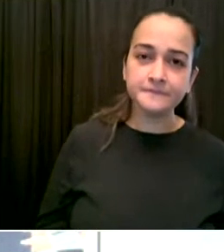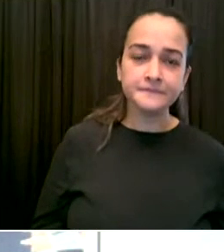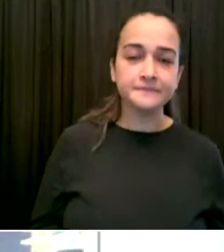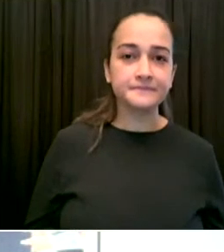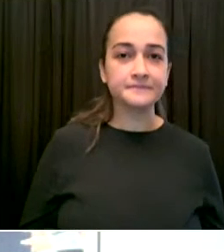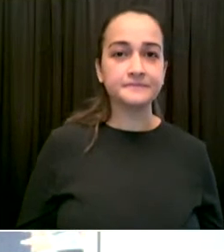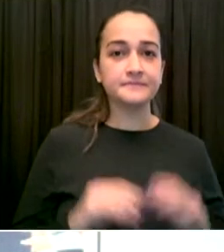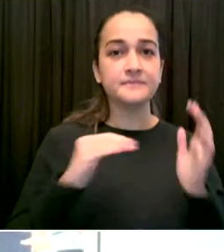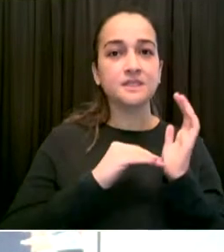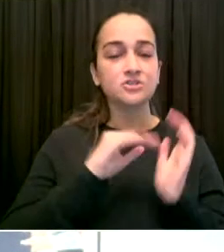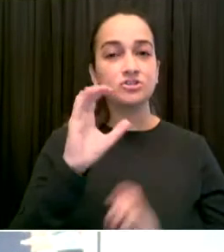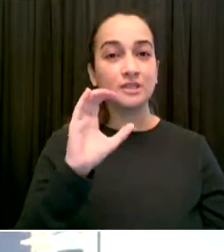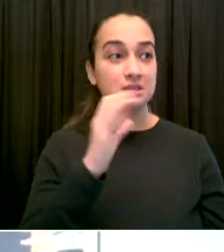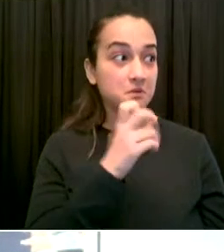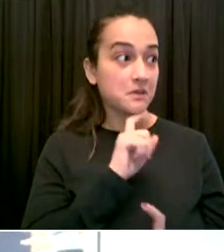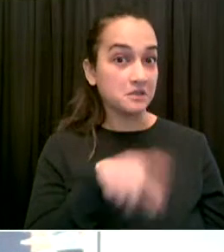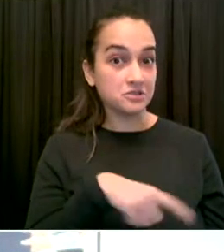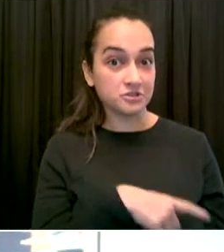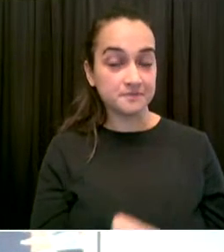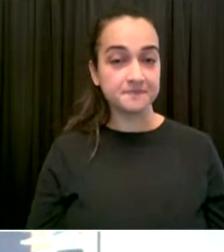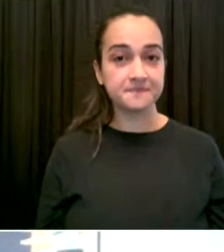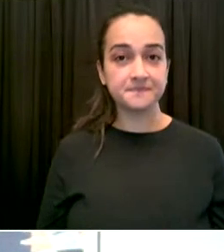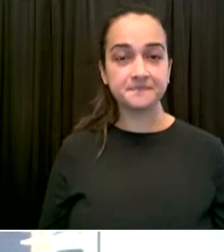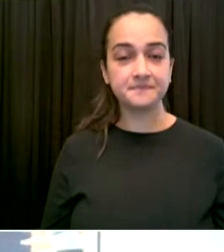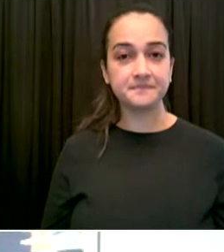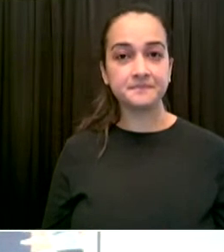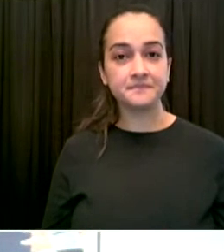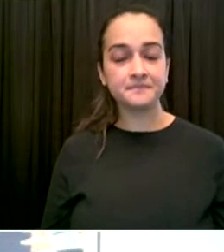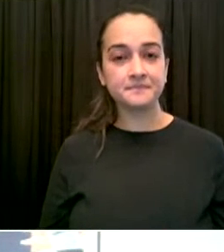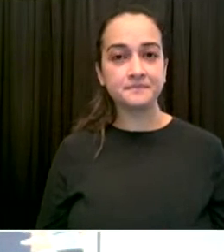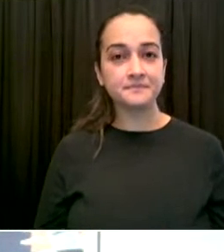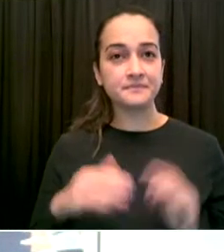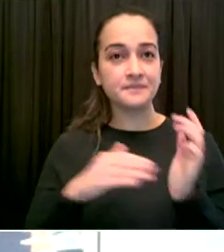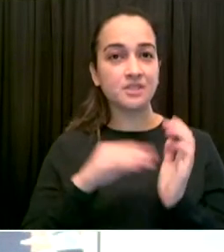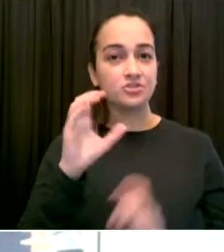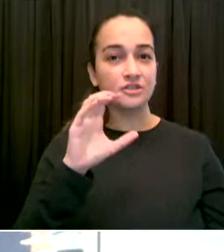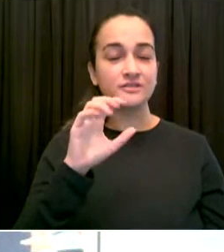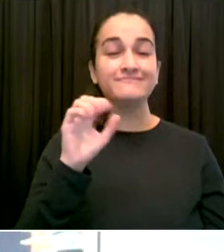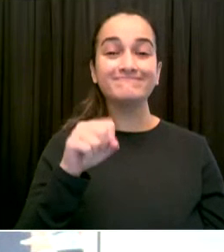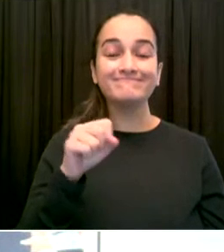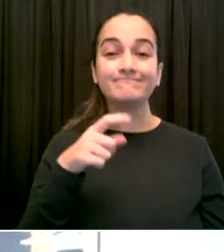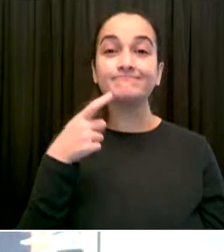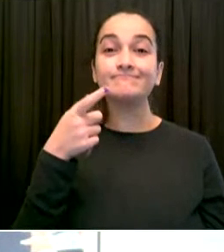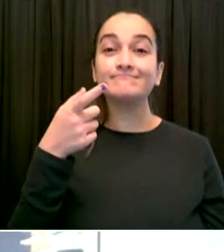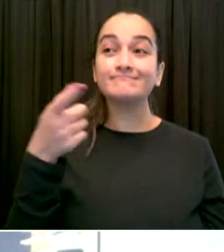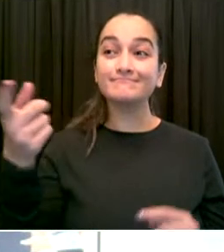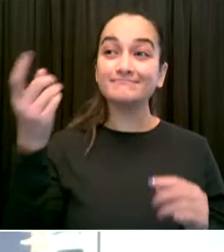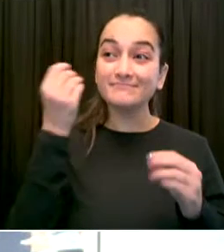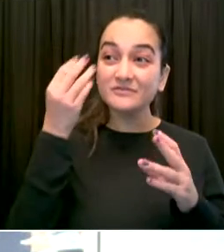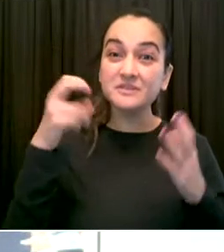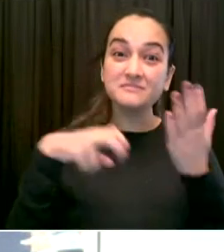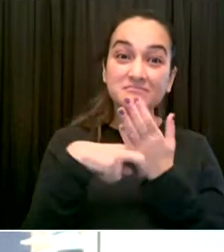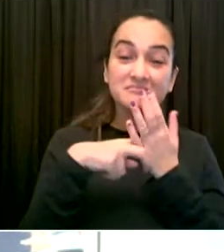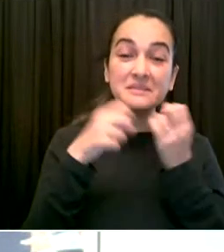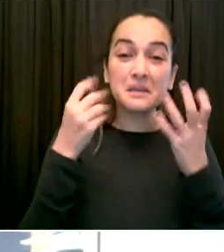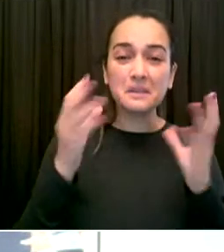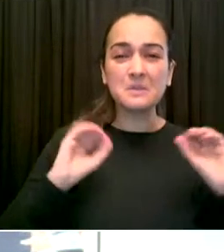INFORMATION. WE CAN FOLLOW UP WITH THE MULTIAGENCY GROUP THAT IS DOING